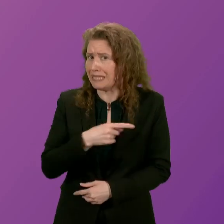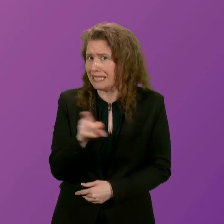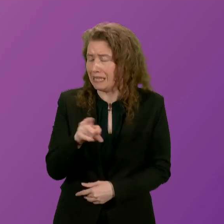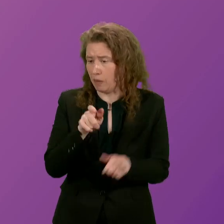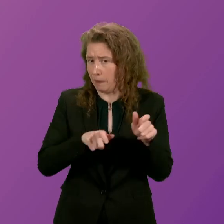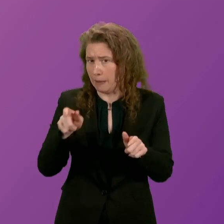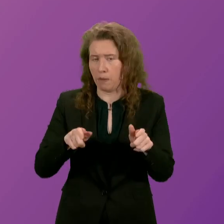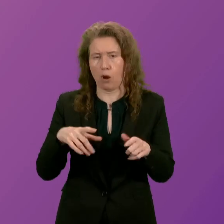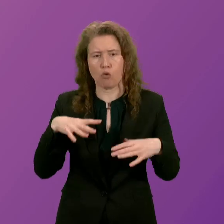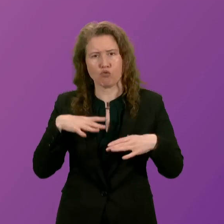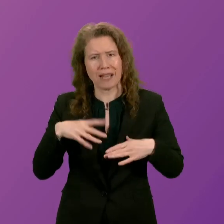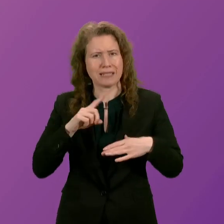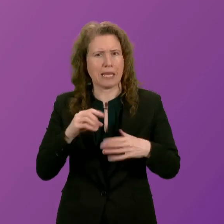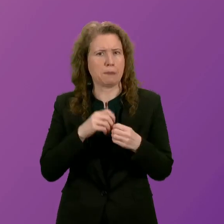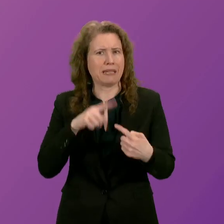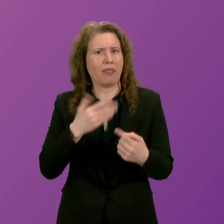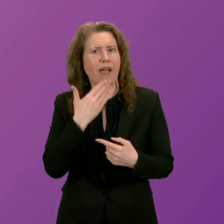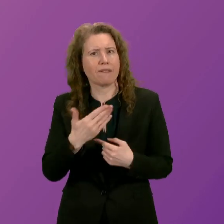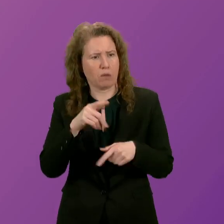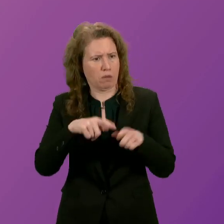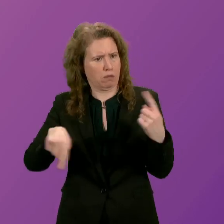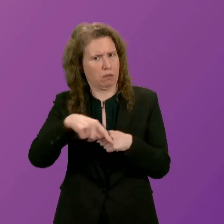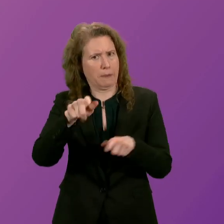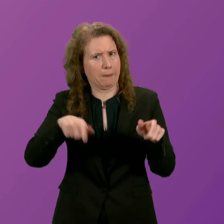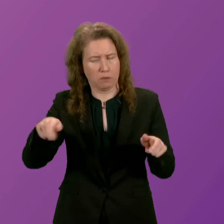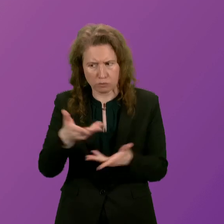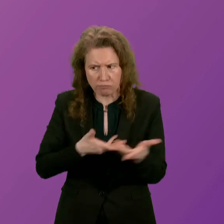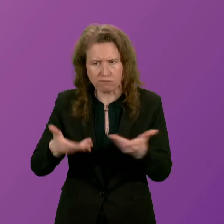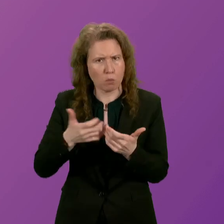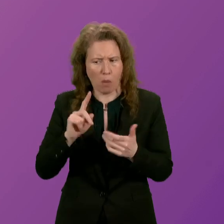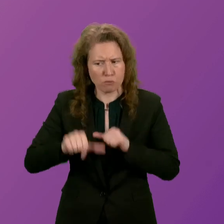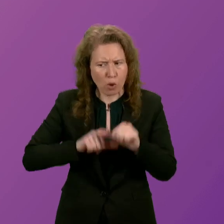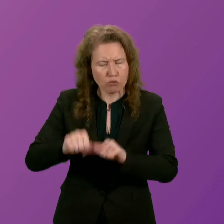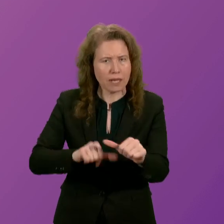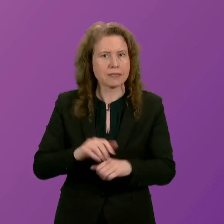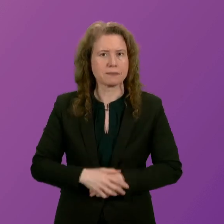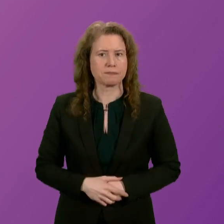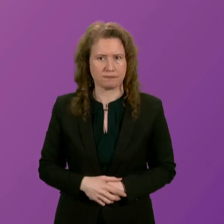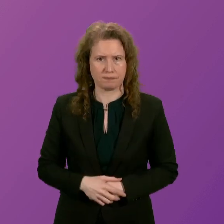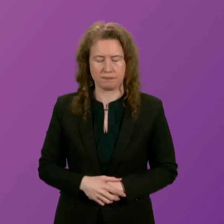Thankful interested parties to discuss the issue and the progress that can be made.